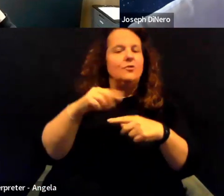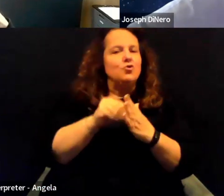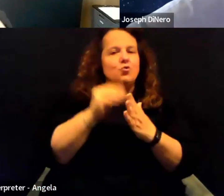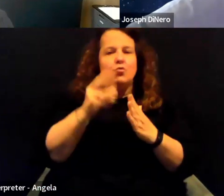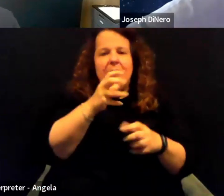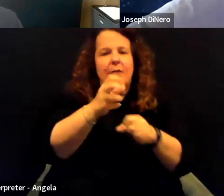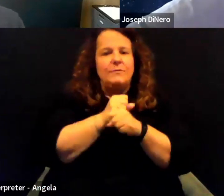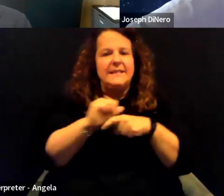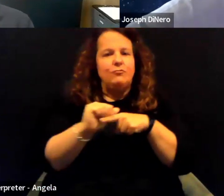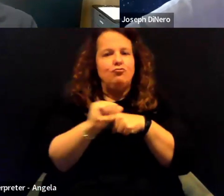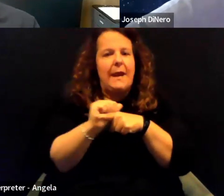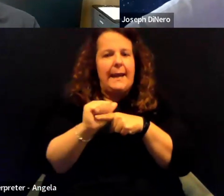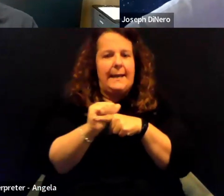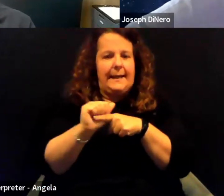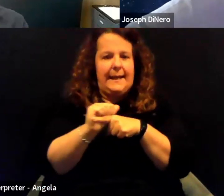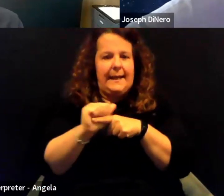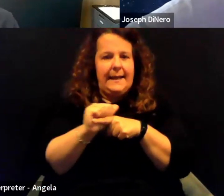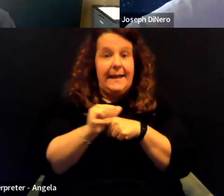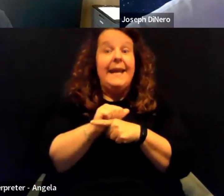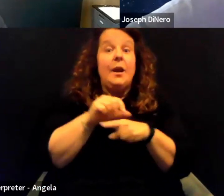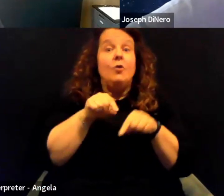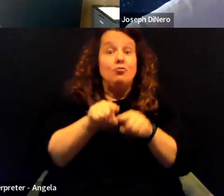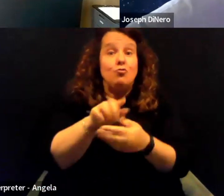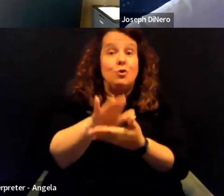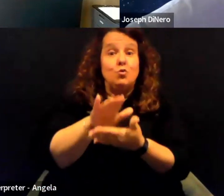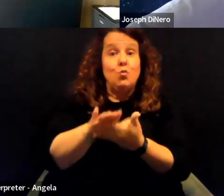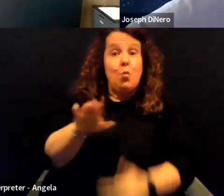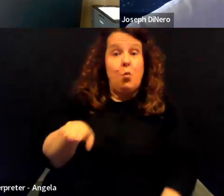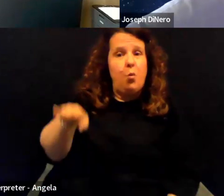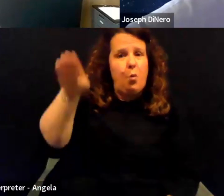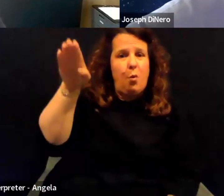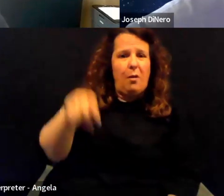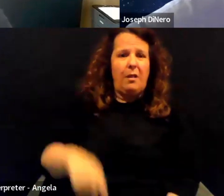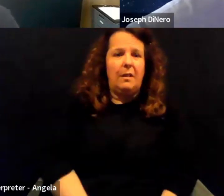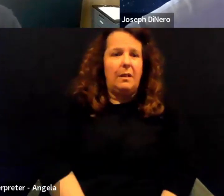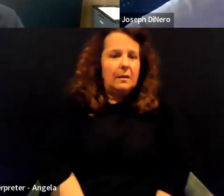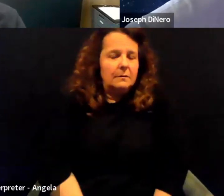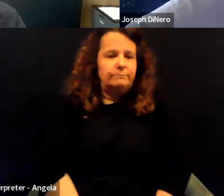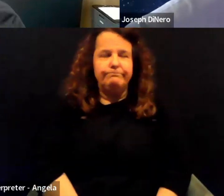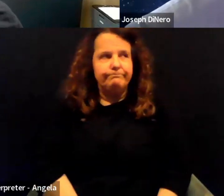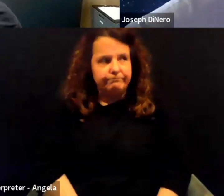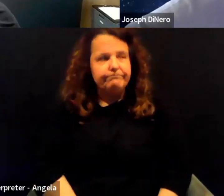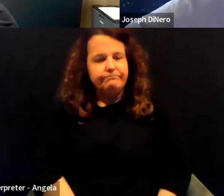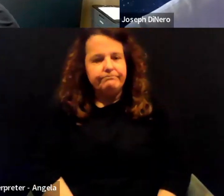In, in, in, in the school system, you know, how many times do you know they're